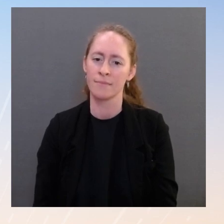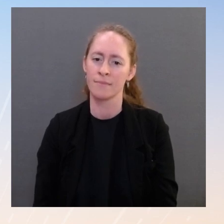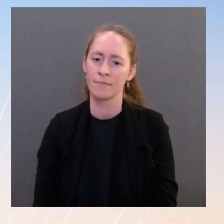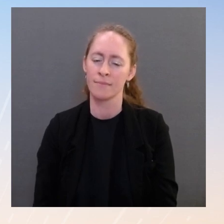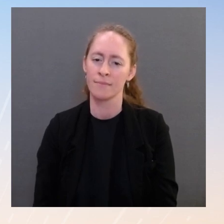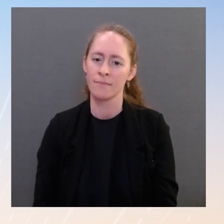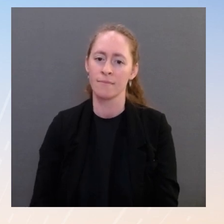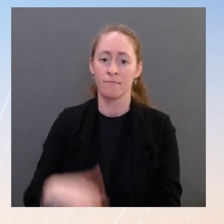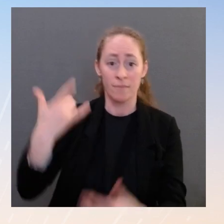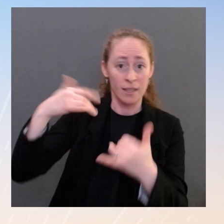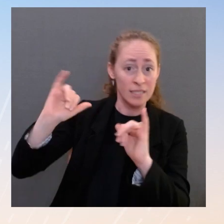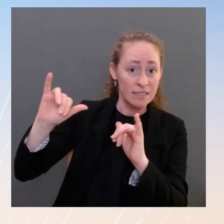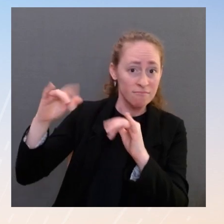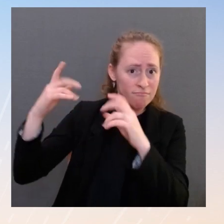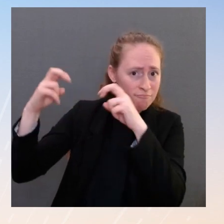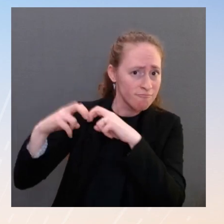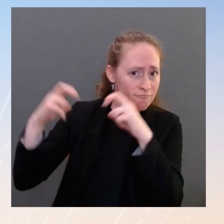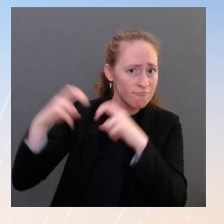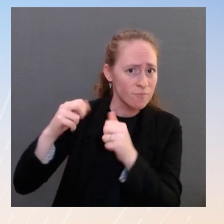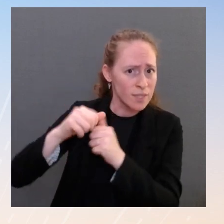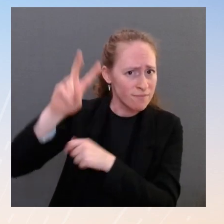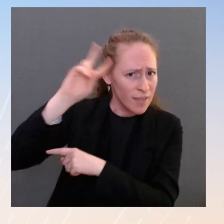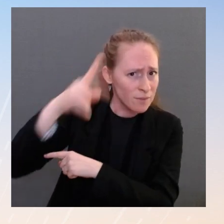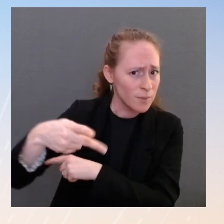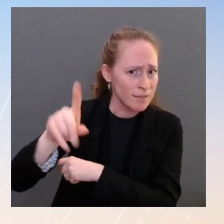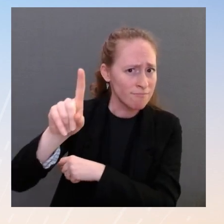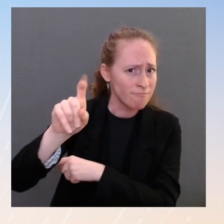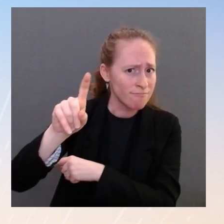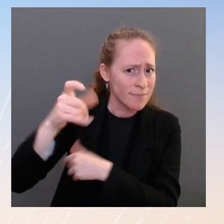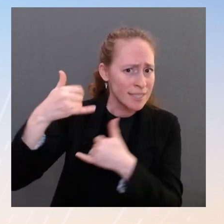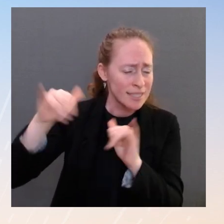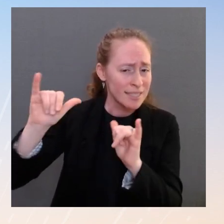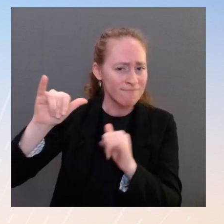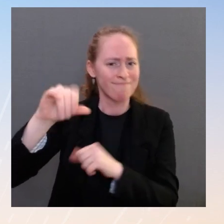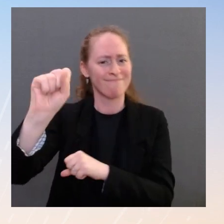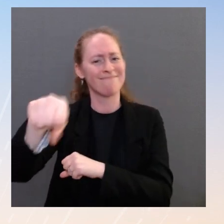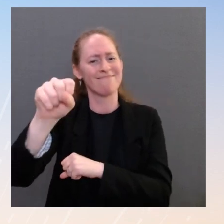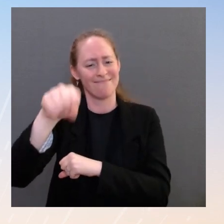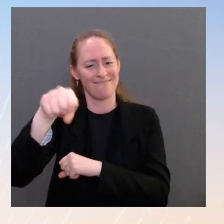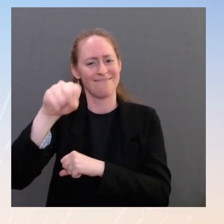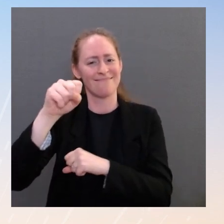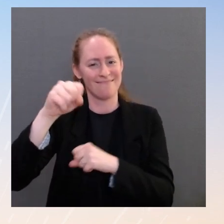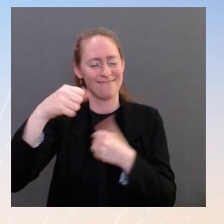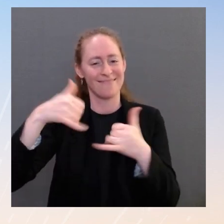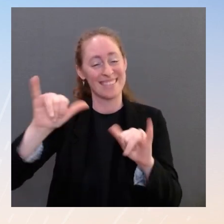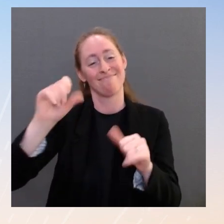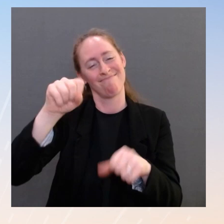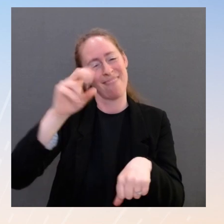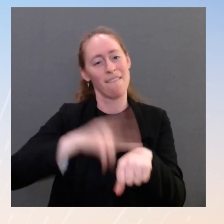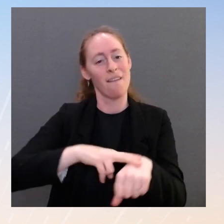Obviously, they're not going to be dining in person while she is quarantining at home, but they did speak yesterday and I expect they will speak regularly